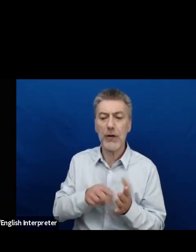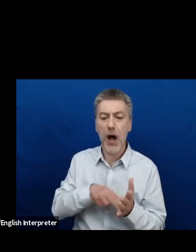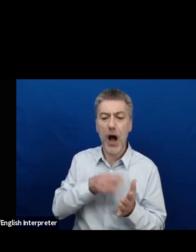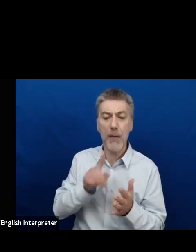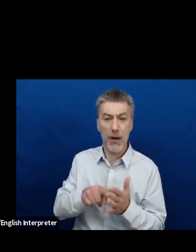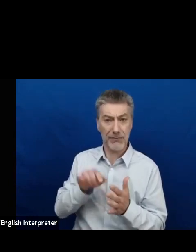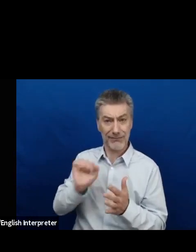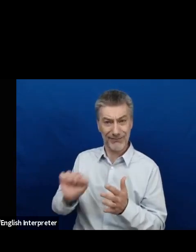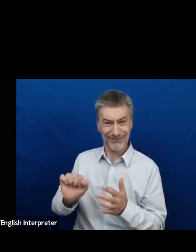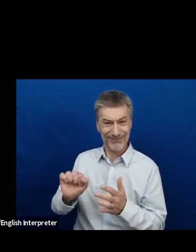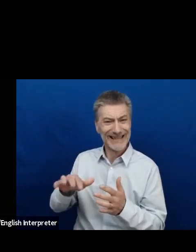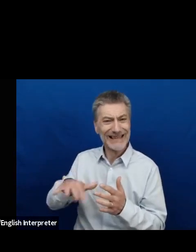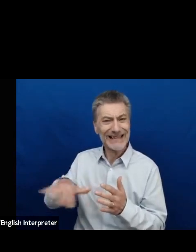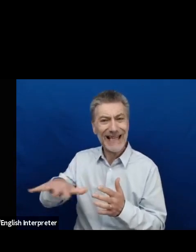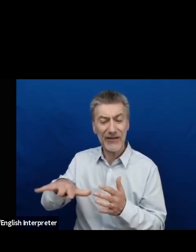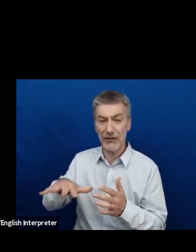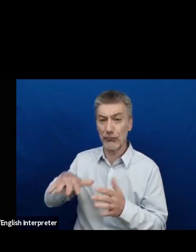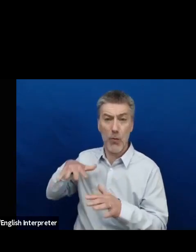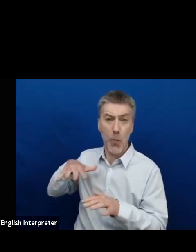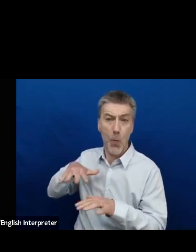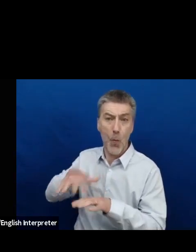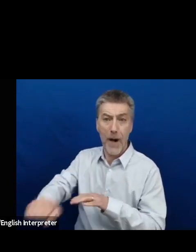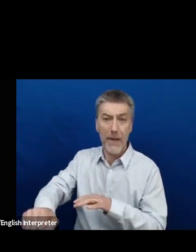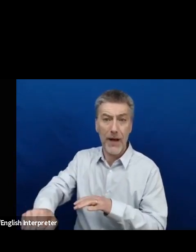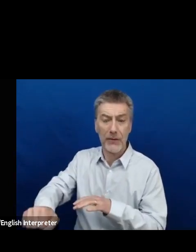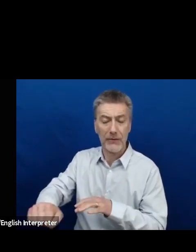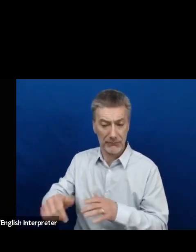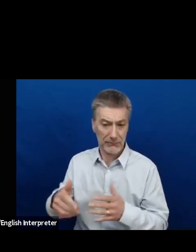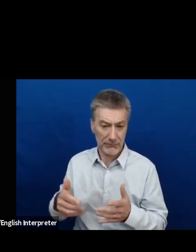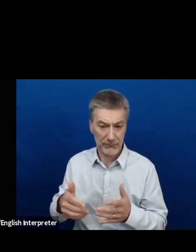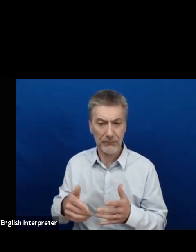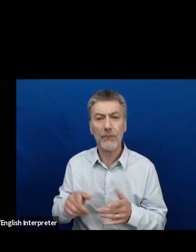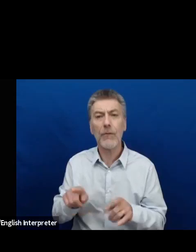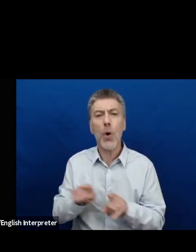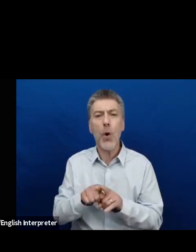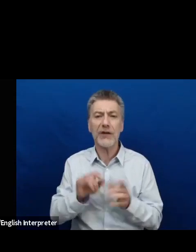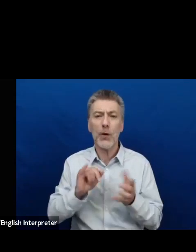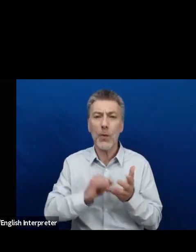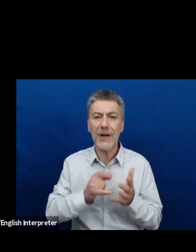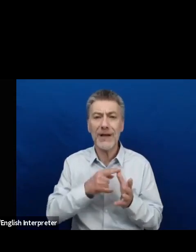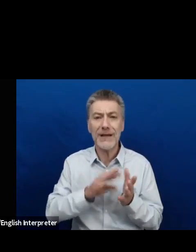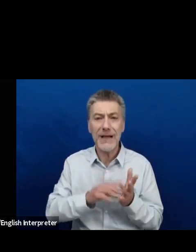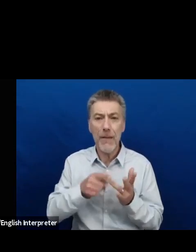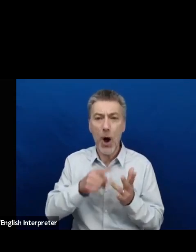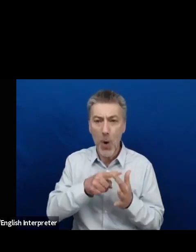4th largest colonial empire at the time. It took Germany